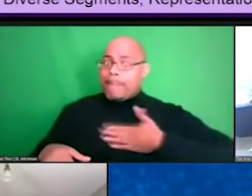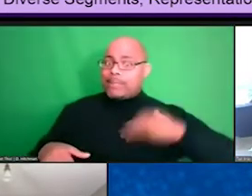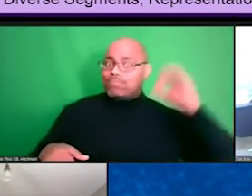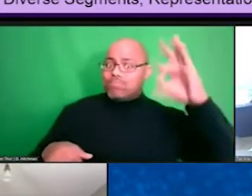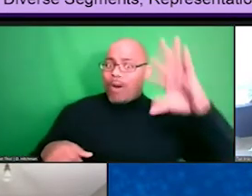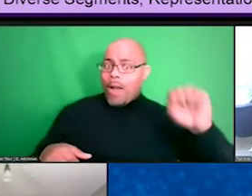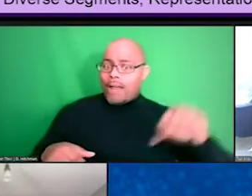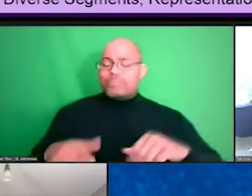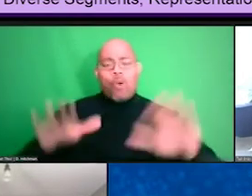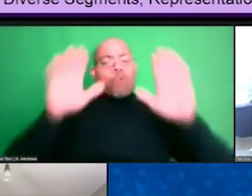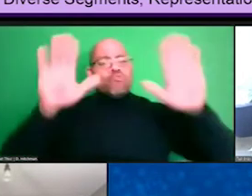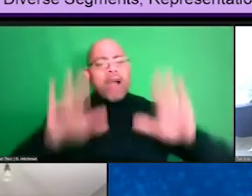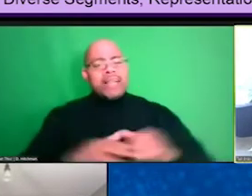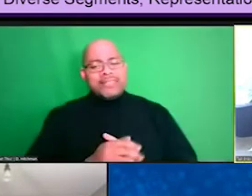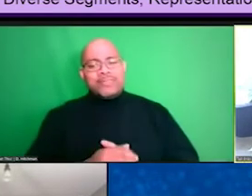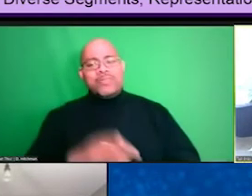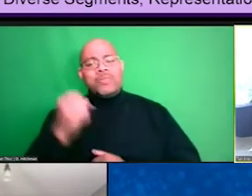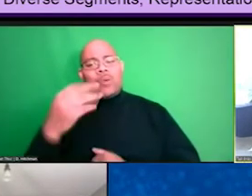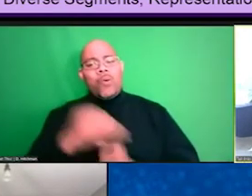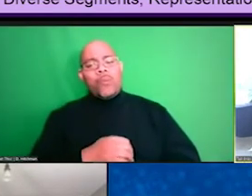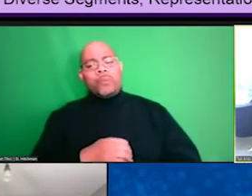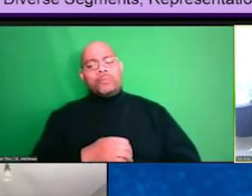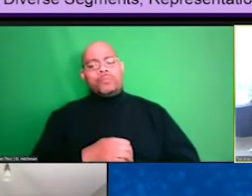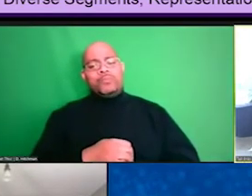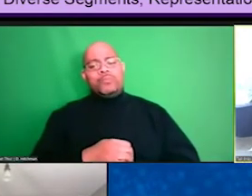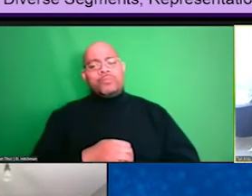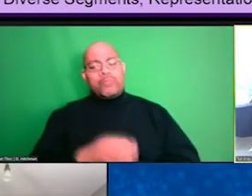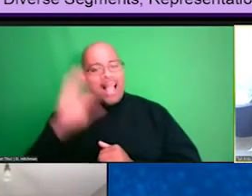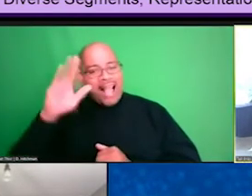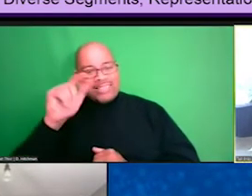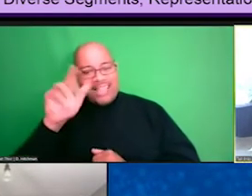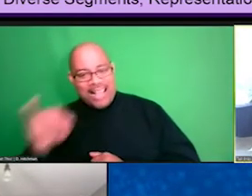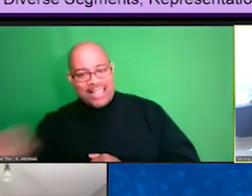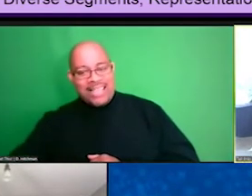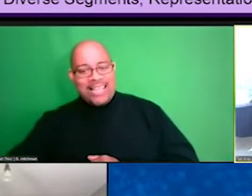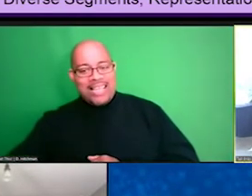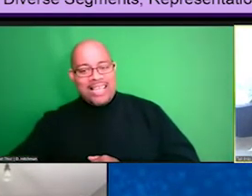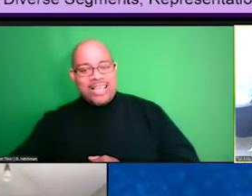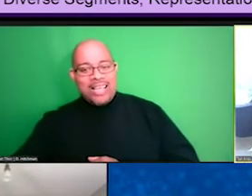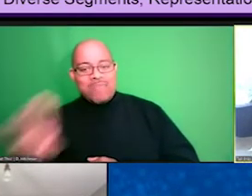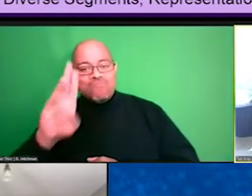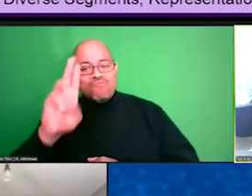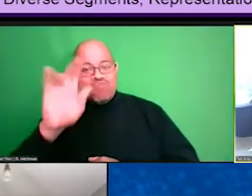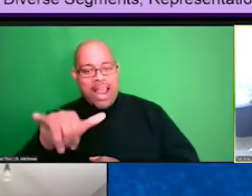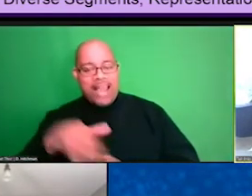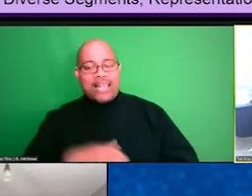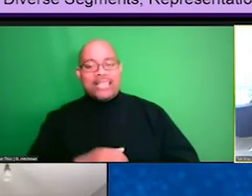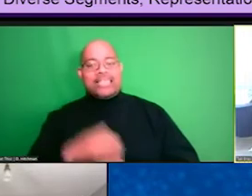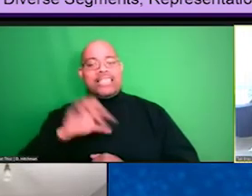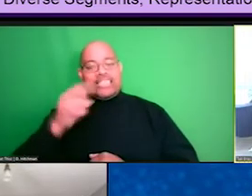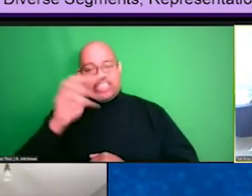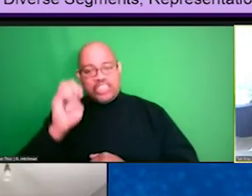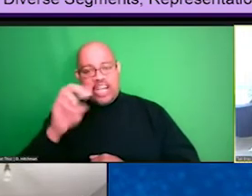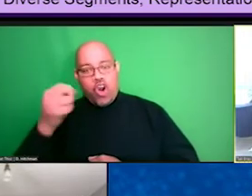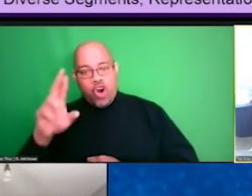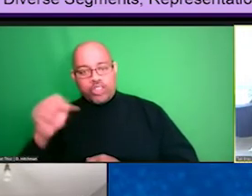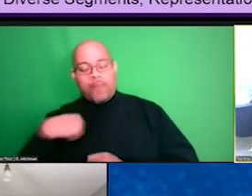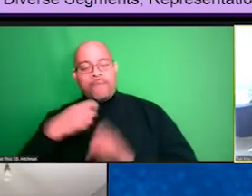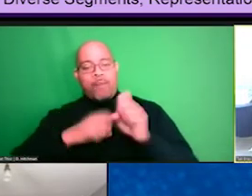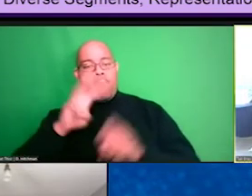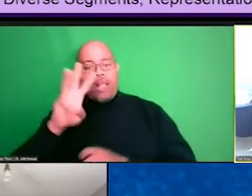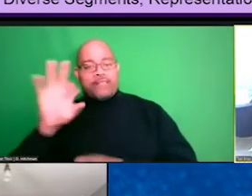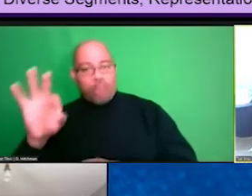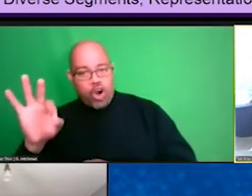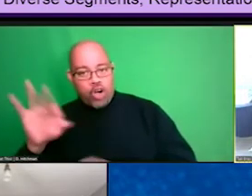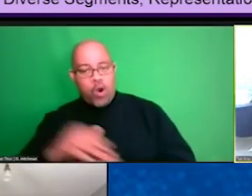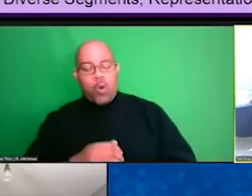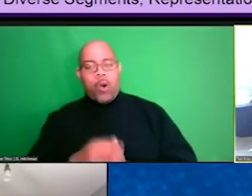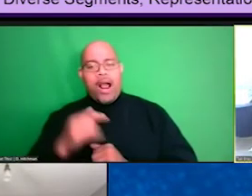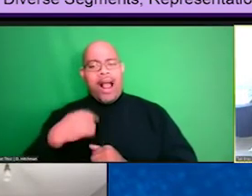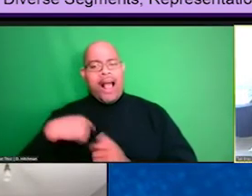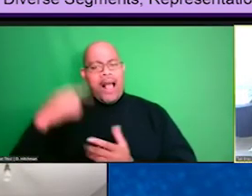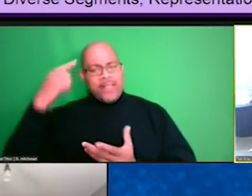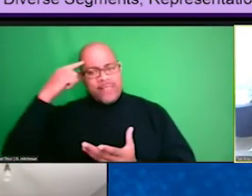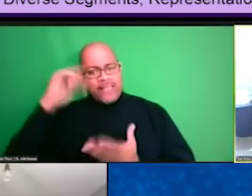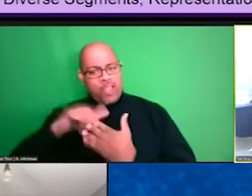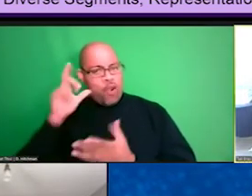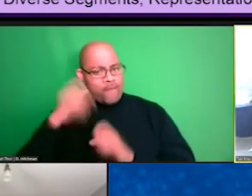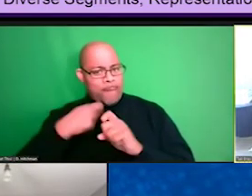Tali Bray: Great. Hi, I'm Tali Bray. She/hers. I'm from Wells Fargo. I think you heard from me earlier. You know,